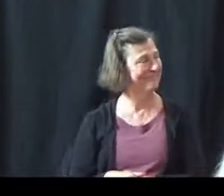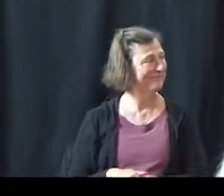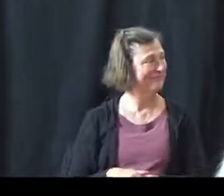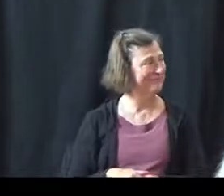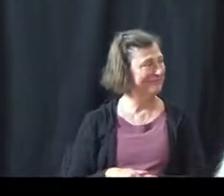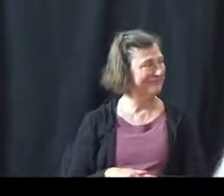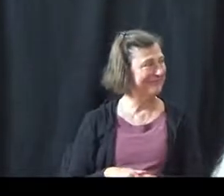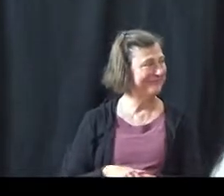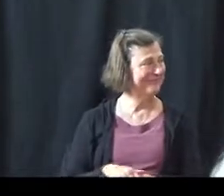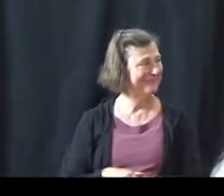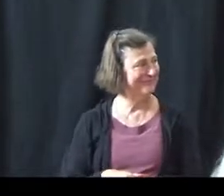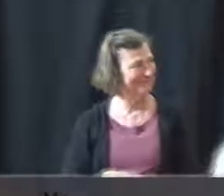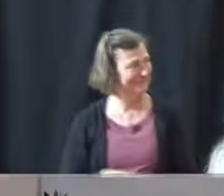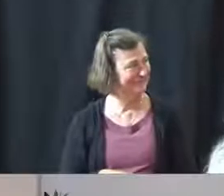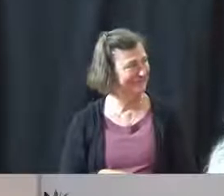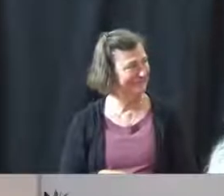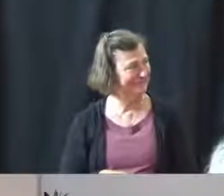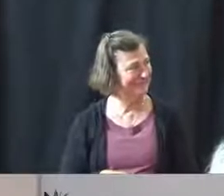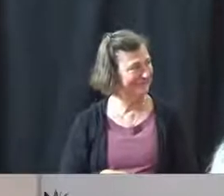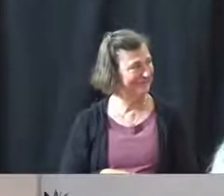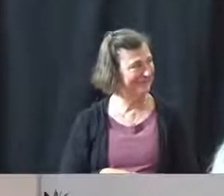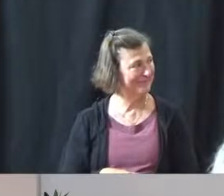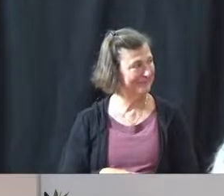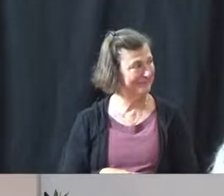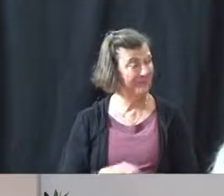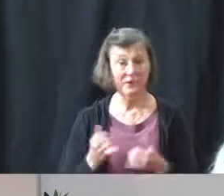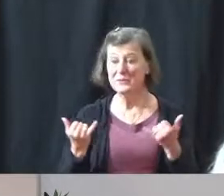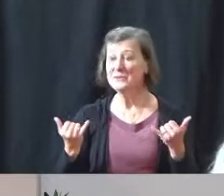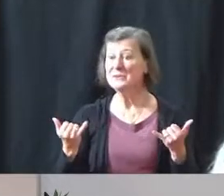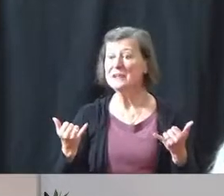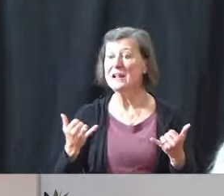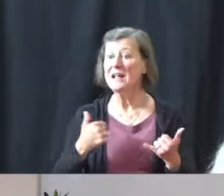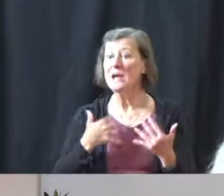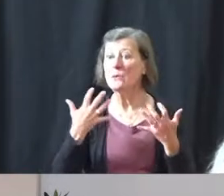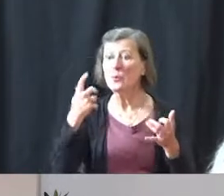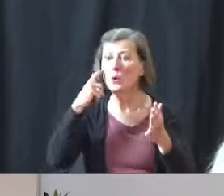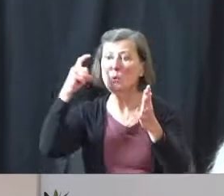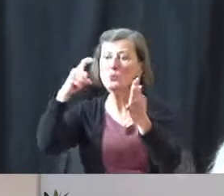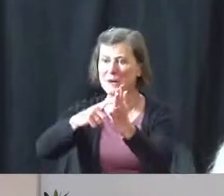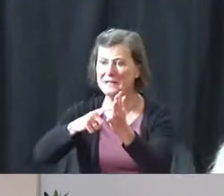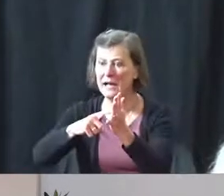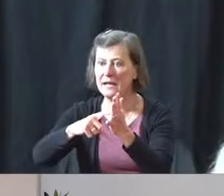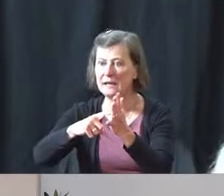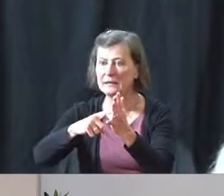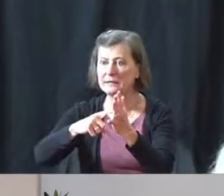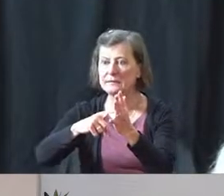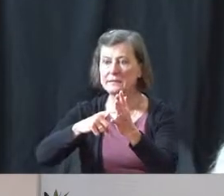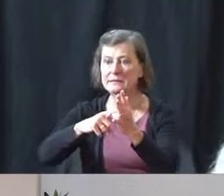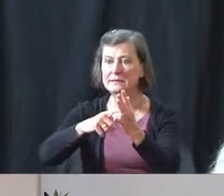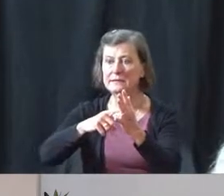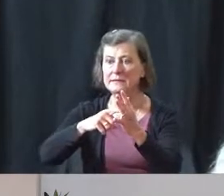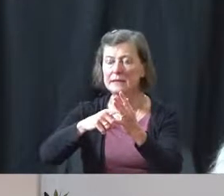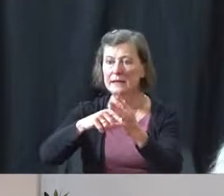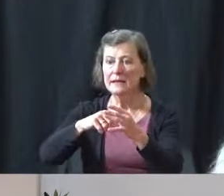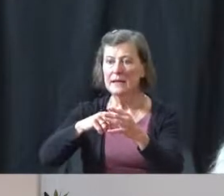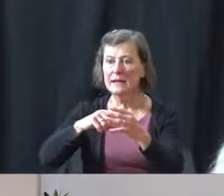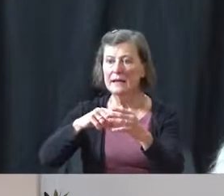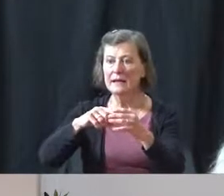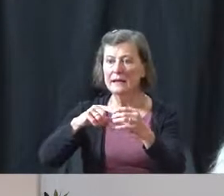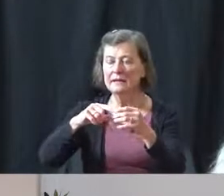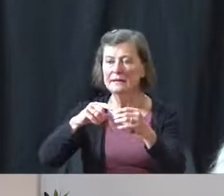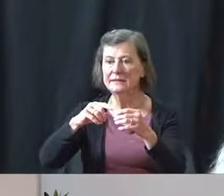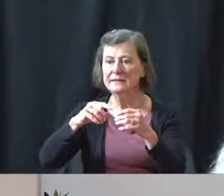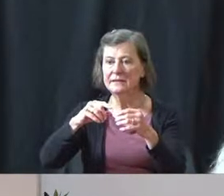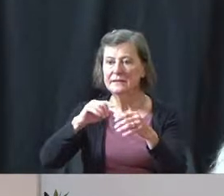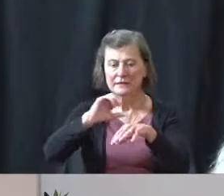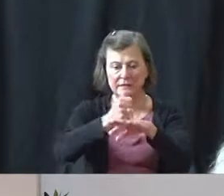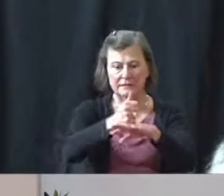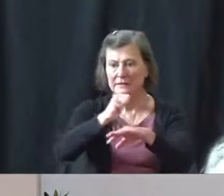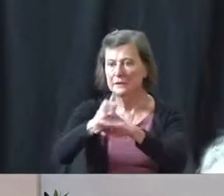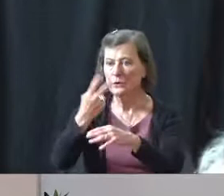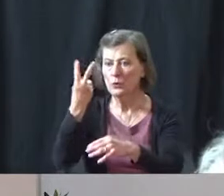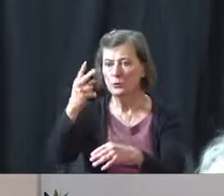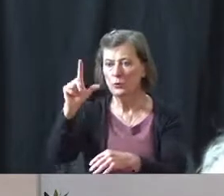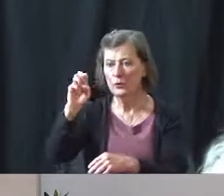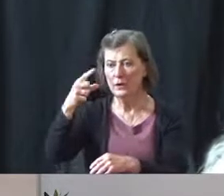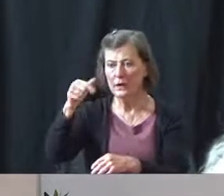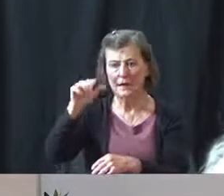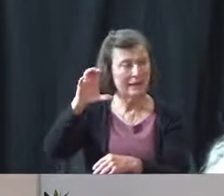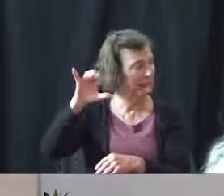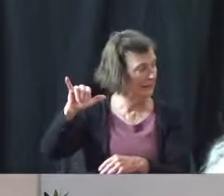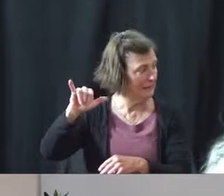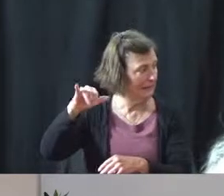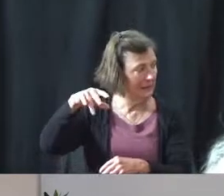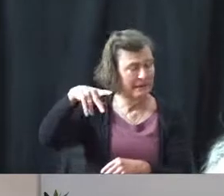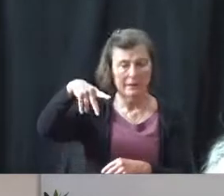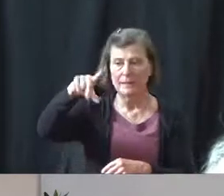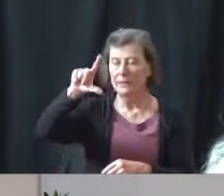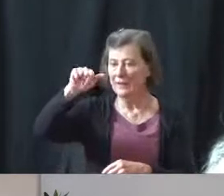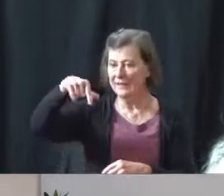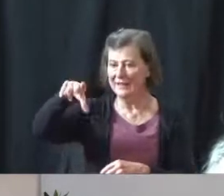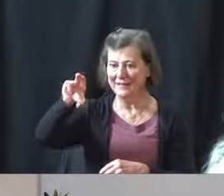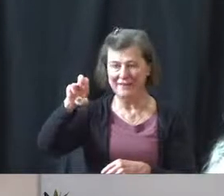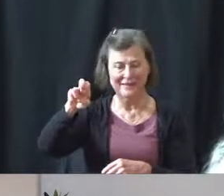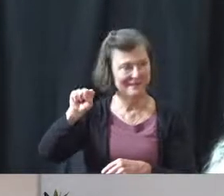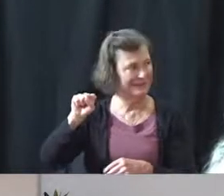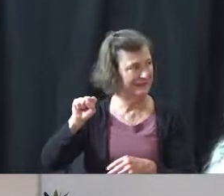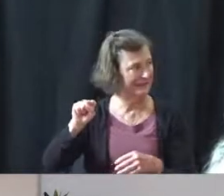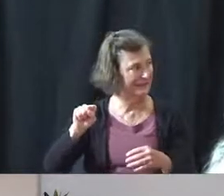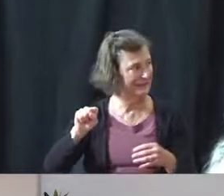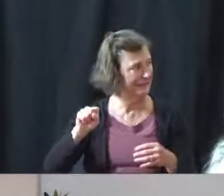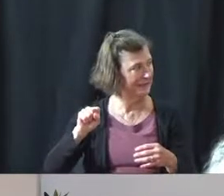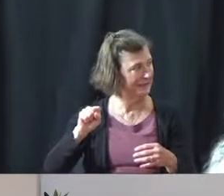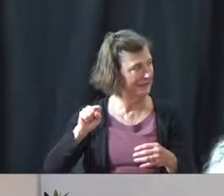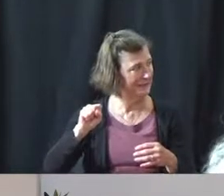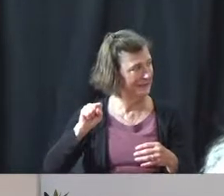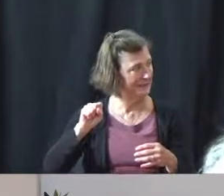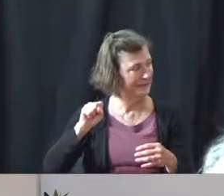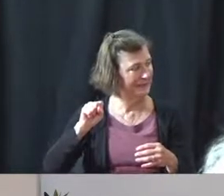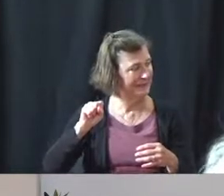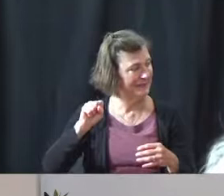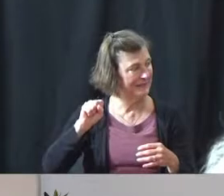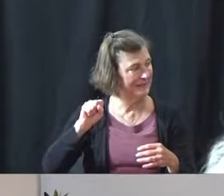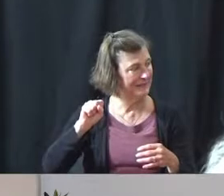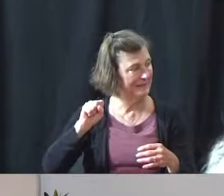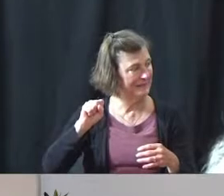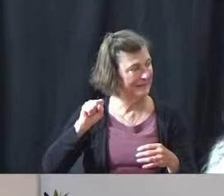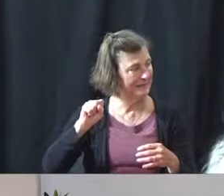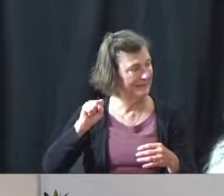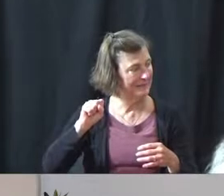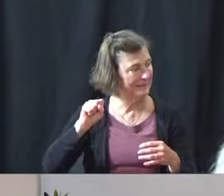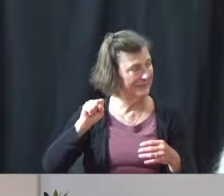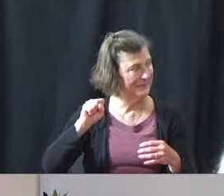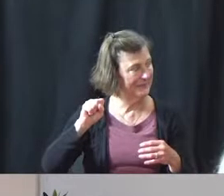Today we want to recognize the installation of our two legacy plaques.